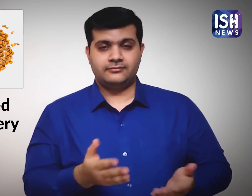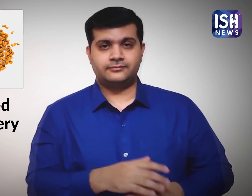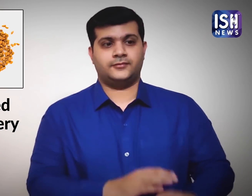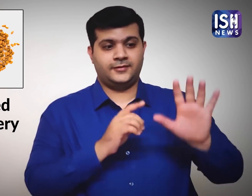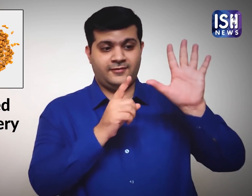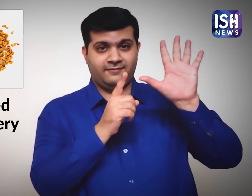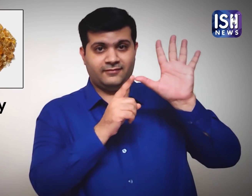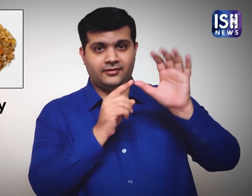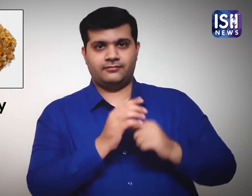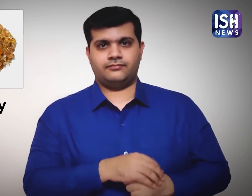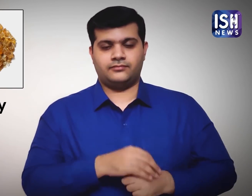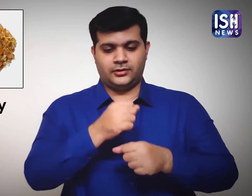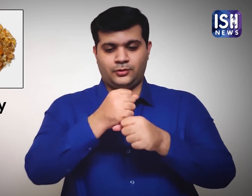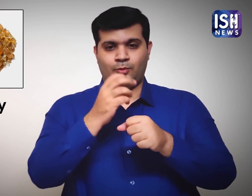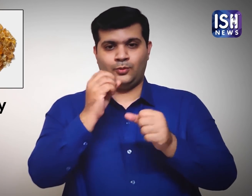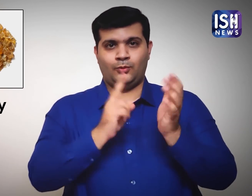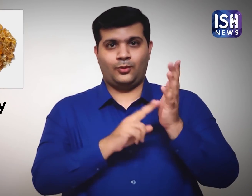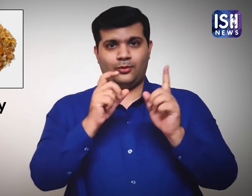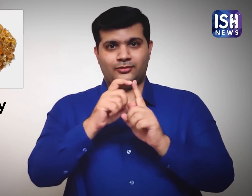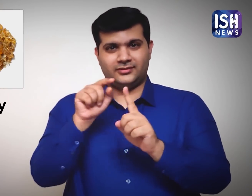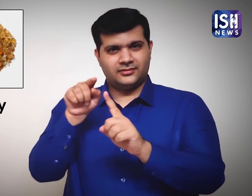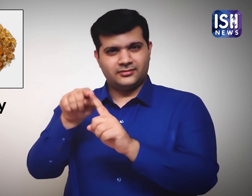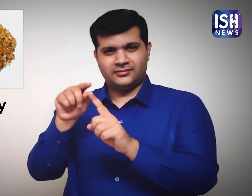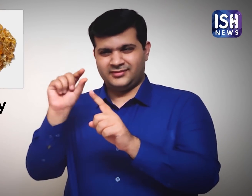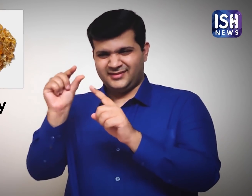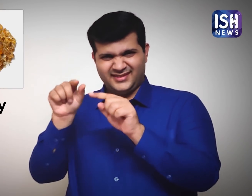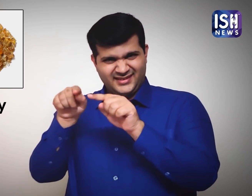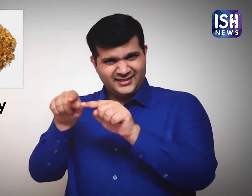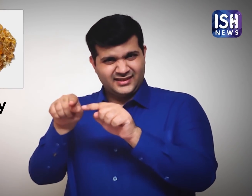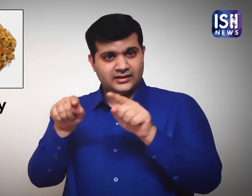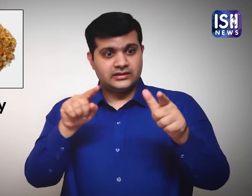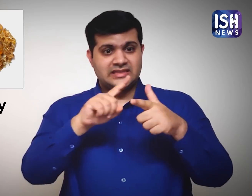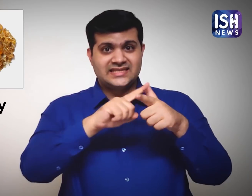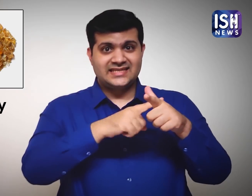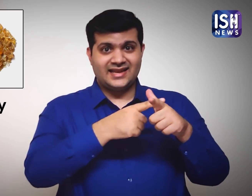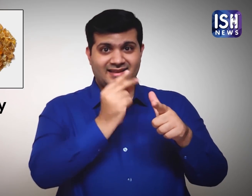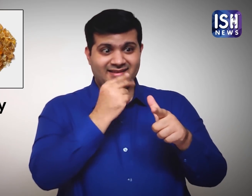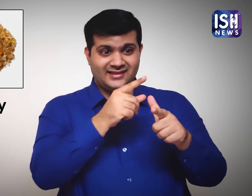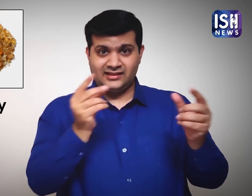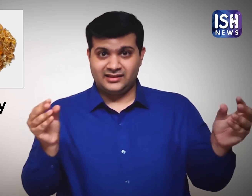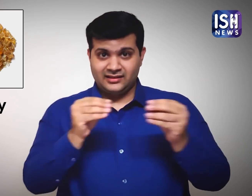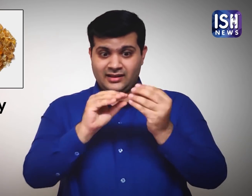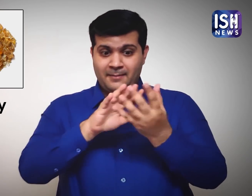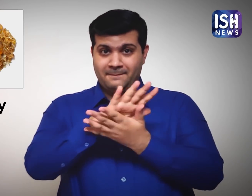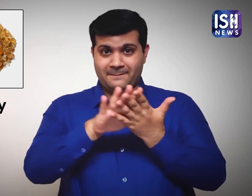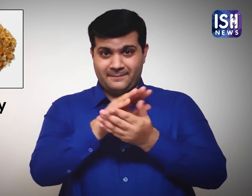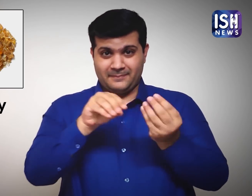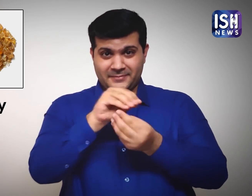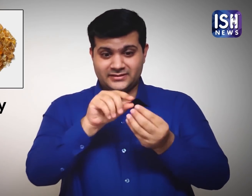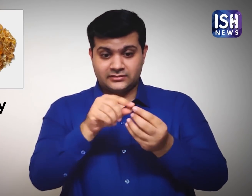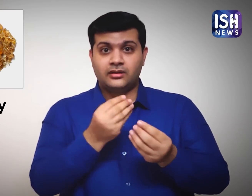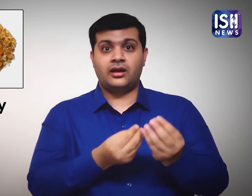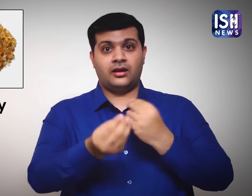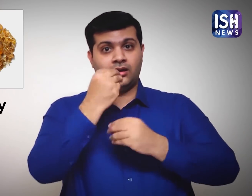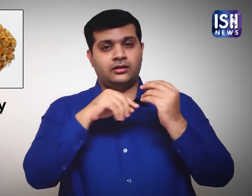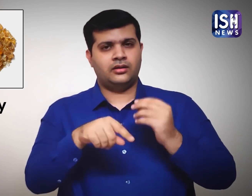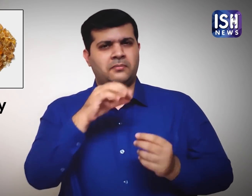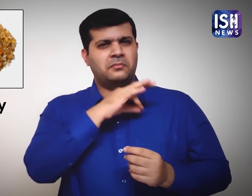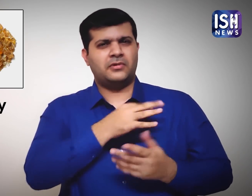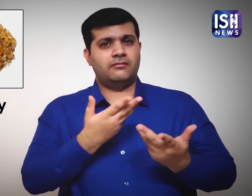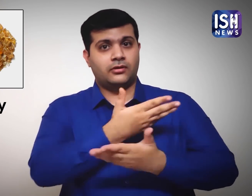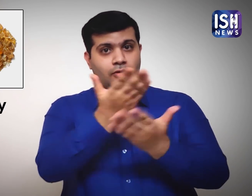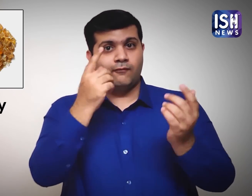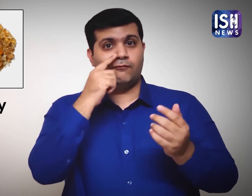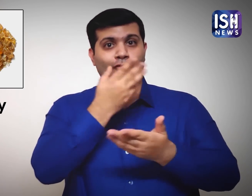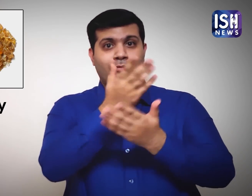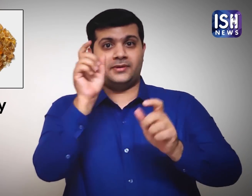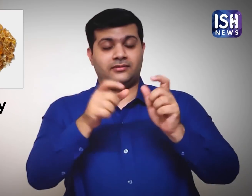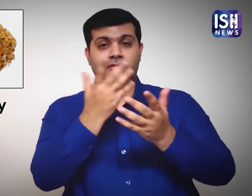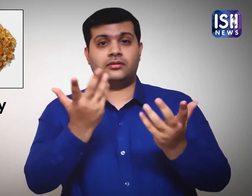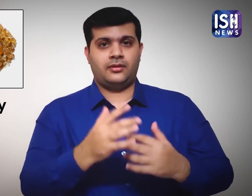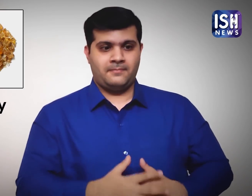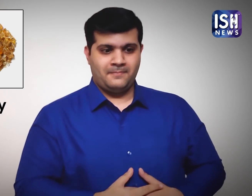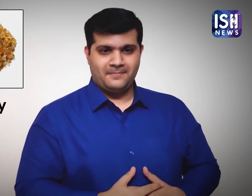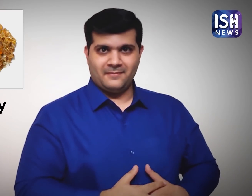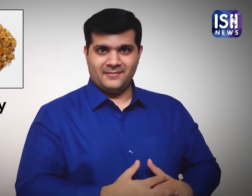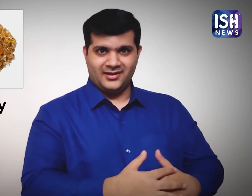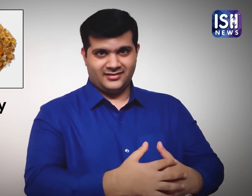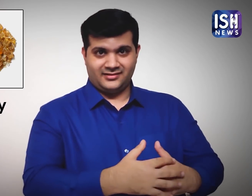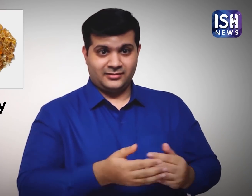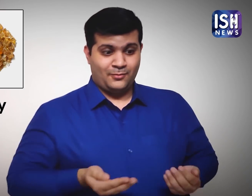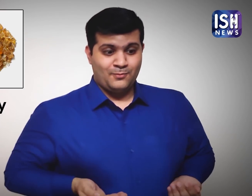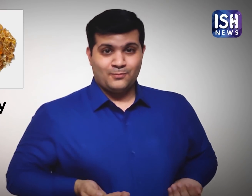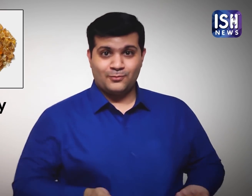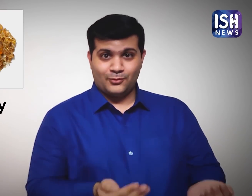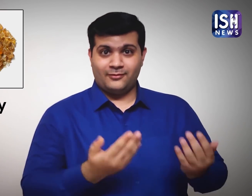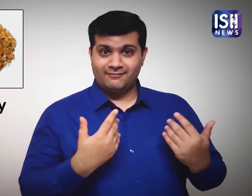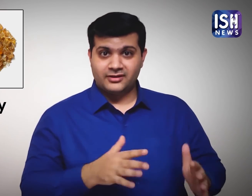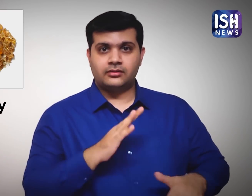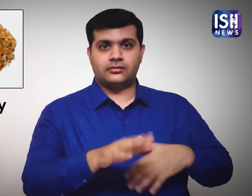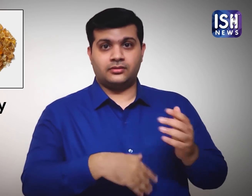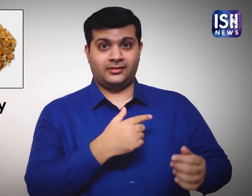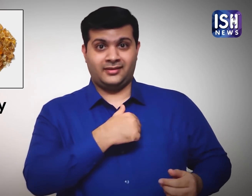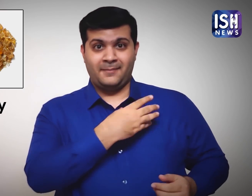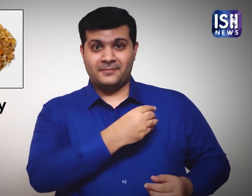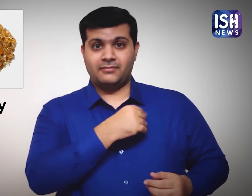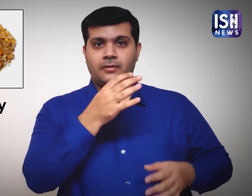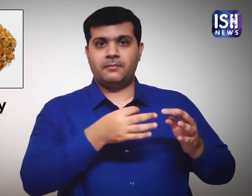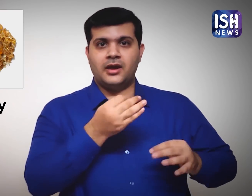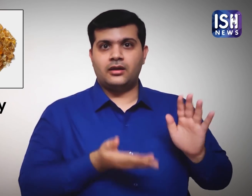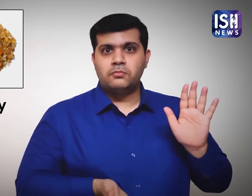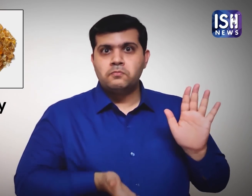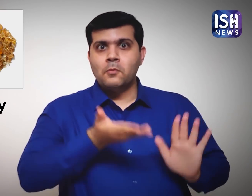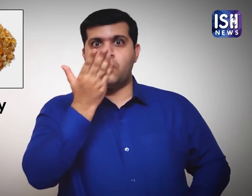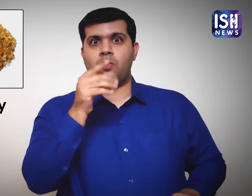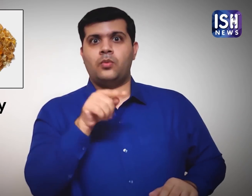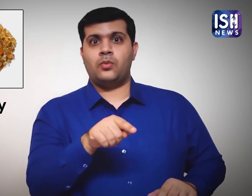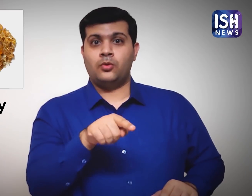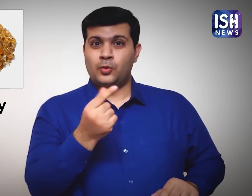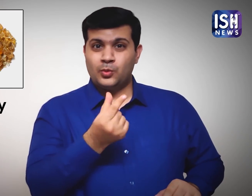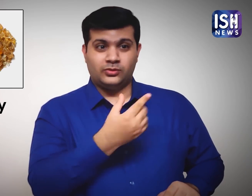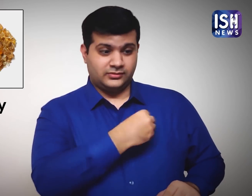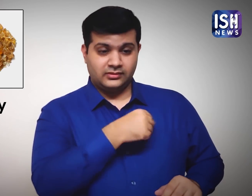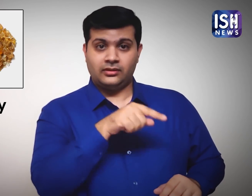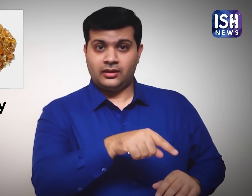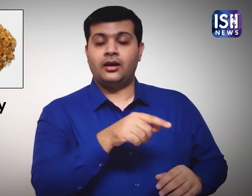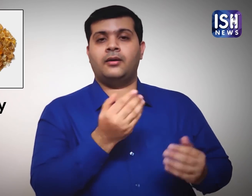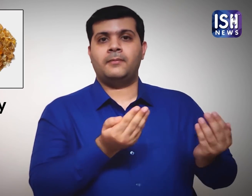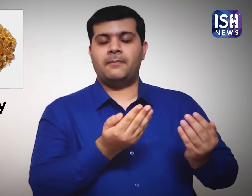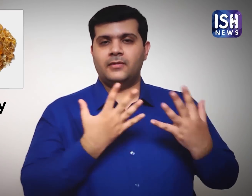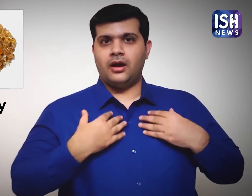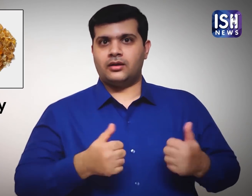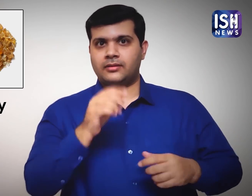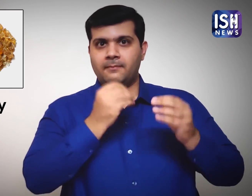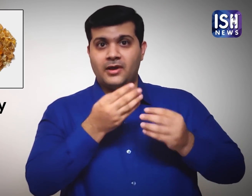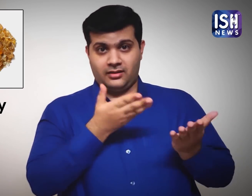Gond and jaggery together improves lactation or breast milk production in nursing mothers.